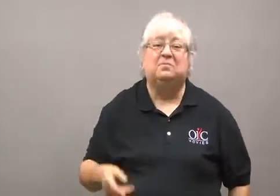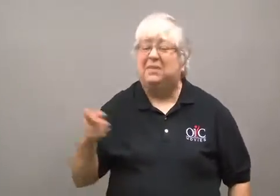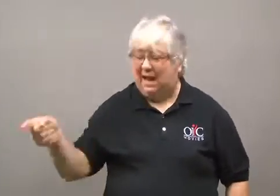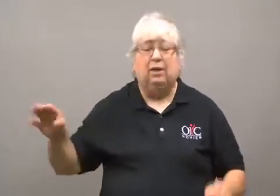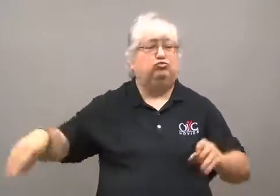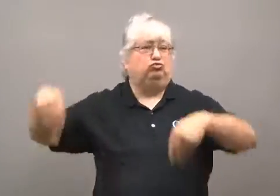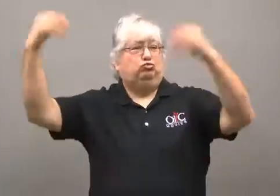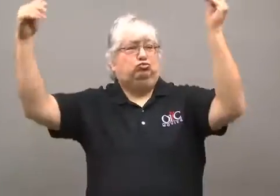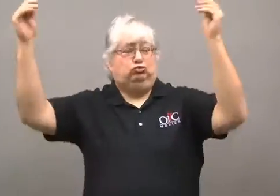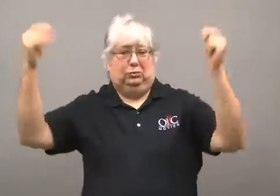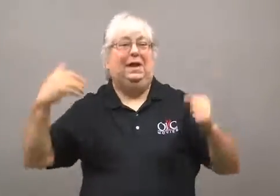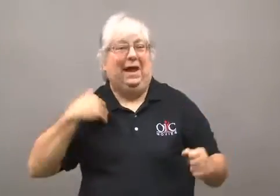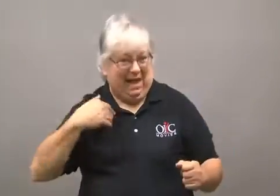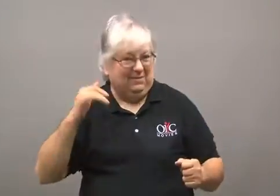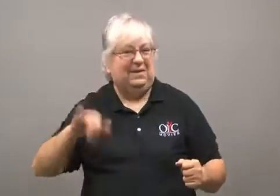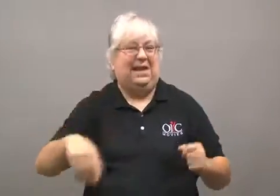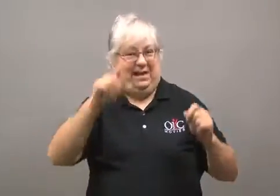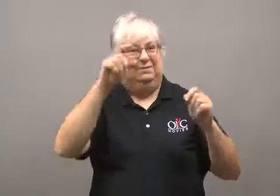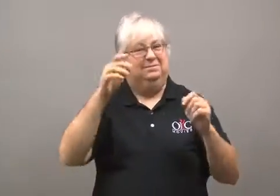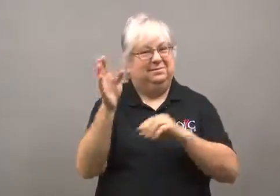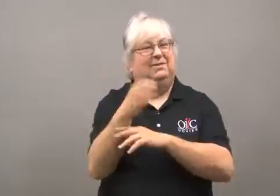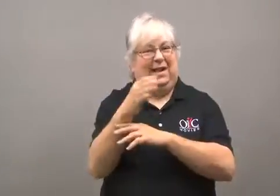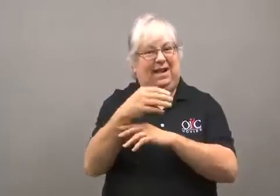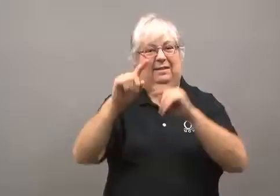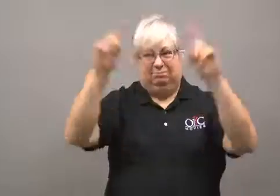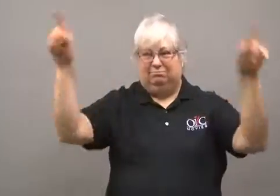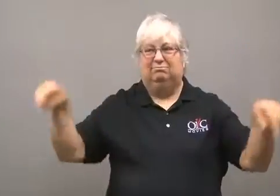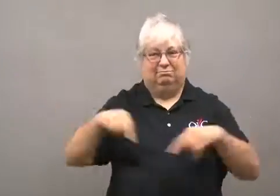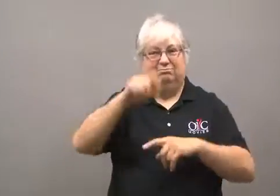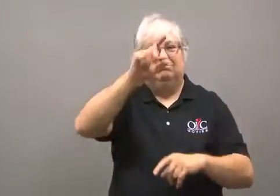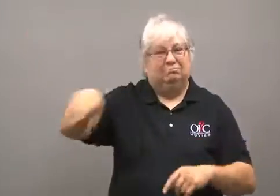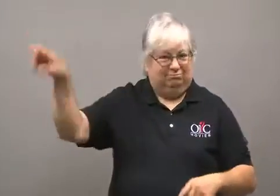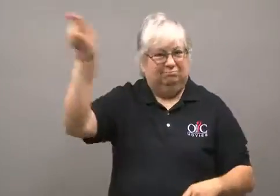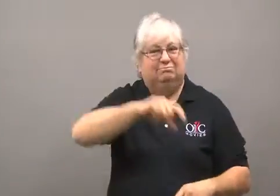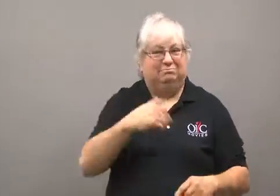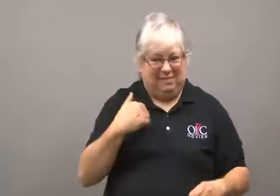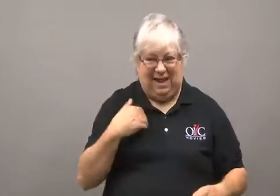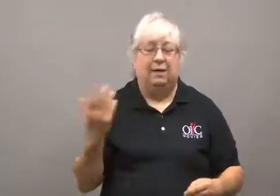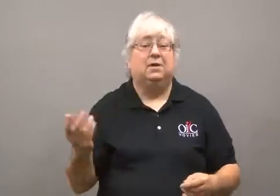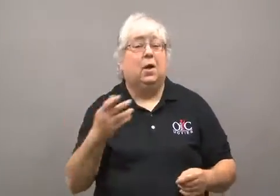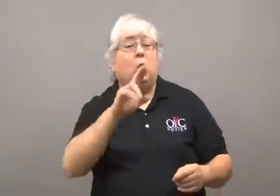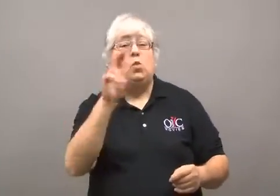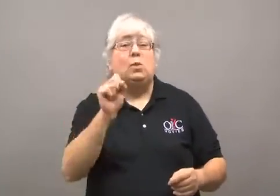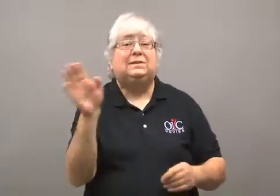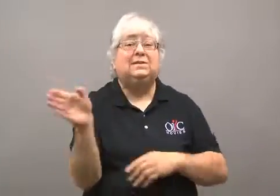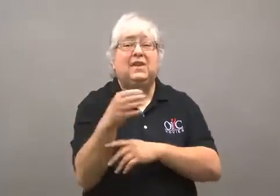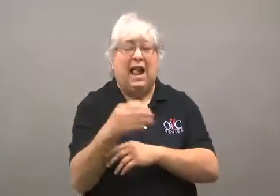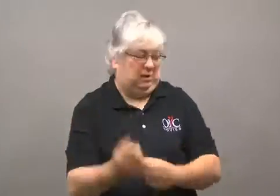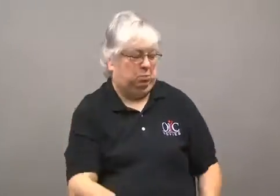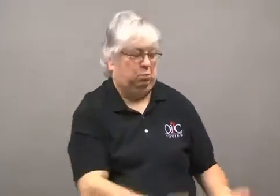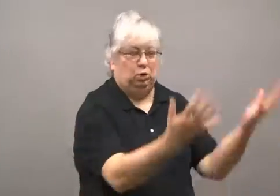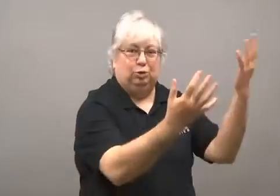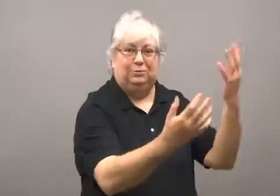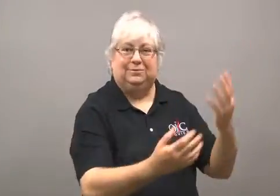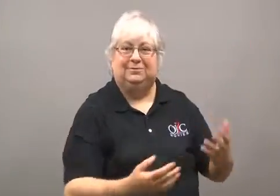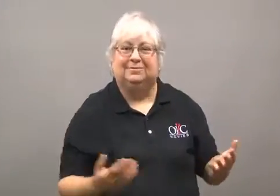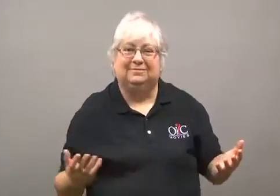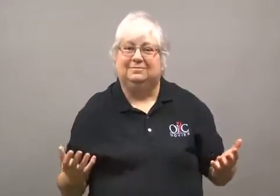He brandishes the rebel flag and burns the US flag.